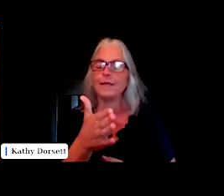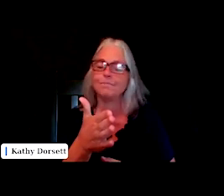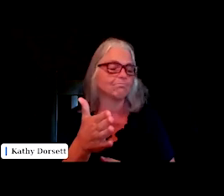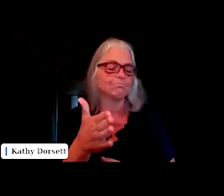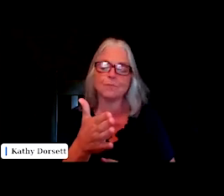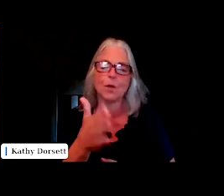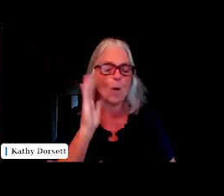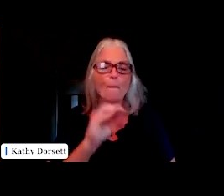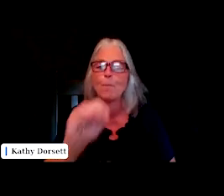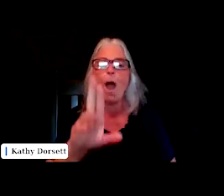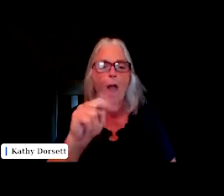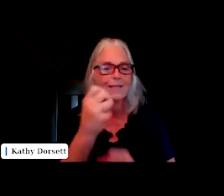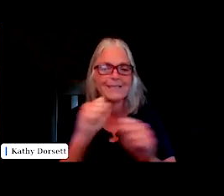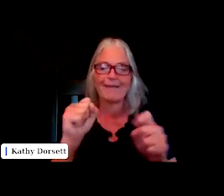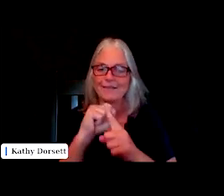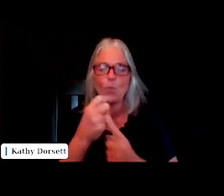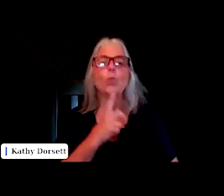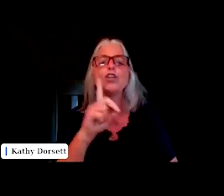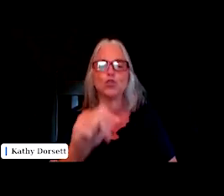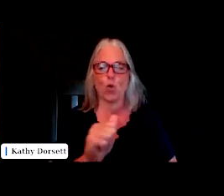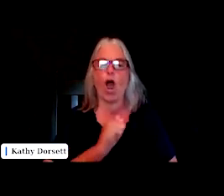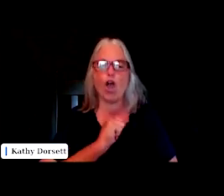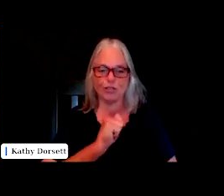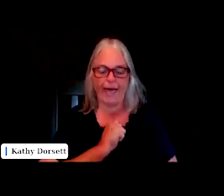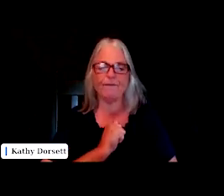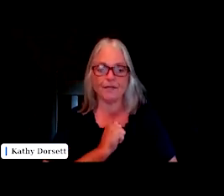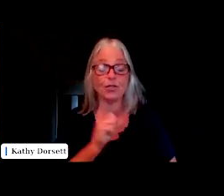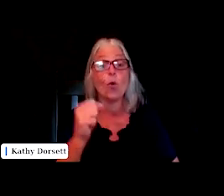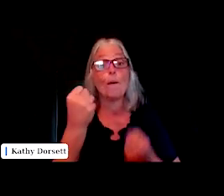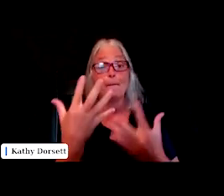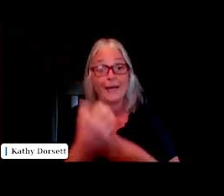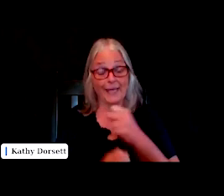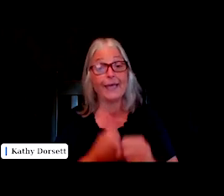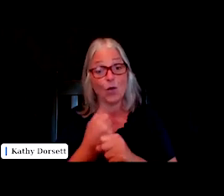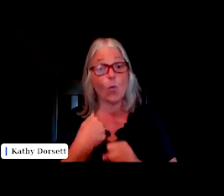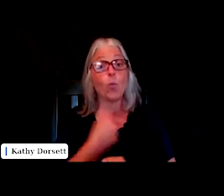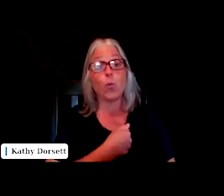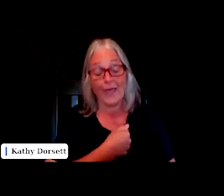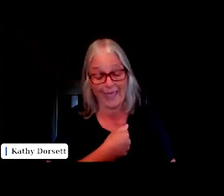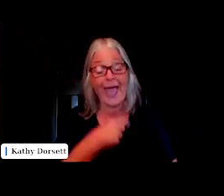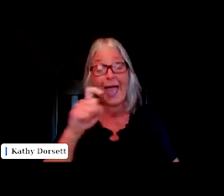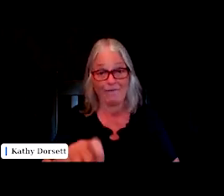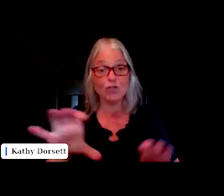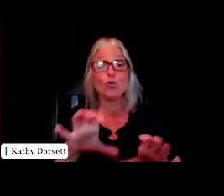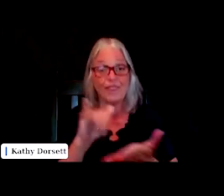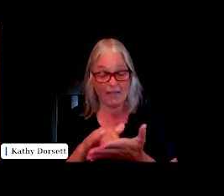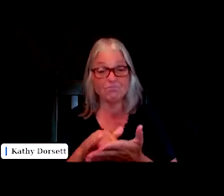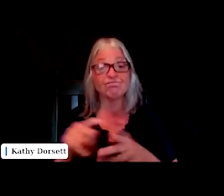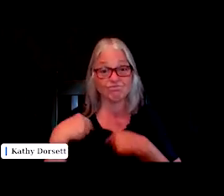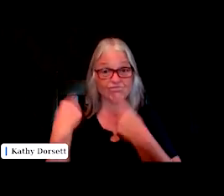Put them in an unsafe situation, and we would do it ourselves. And so for many years we ended up having to do that about.